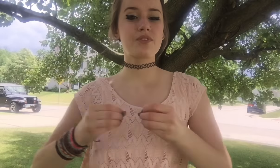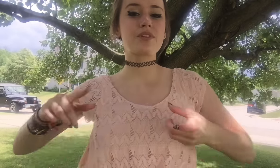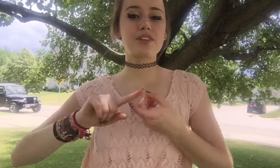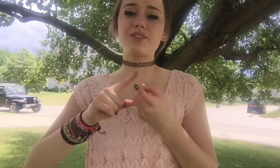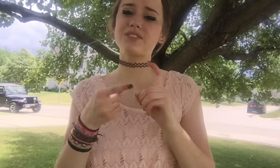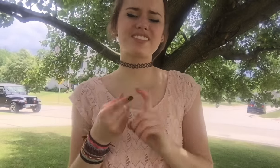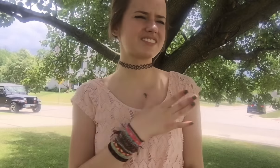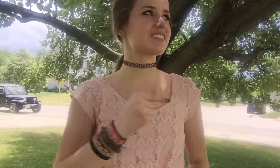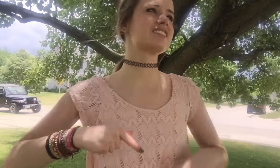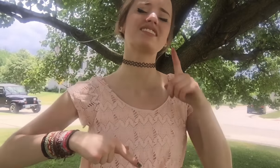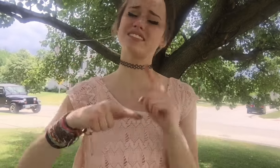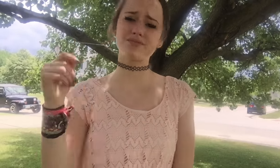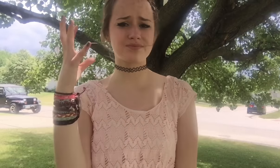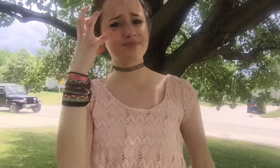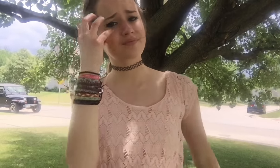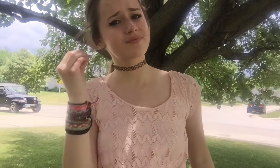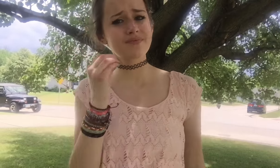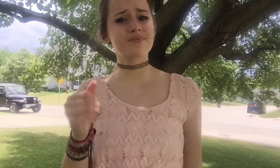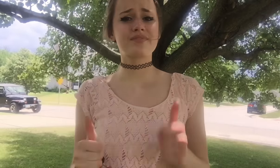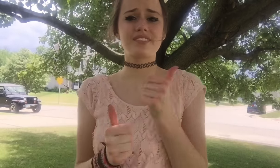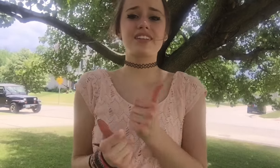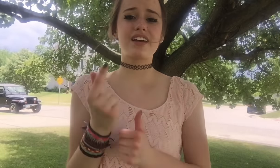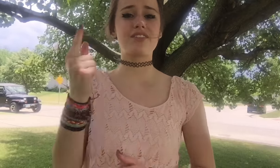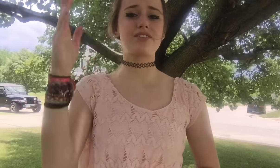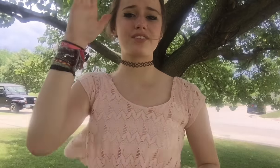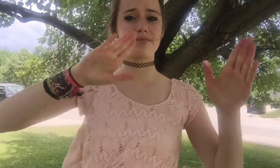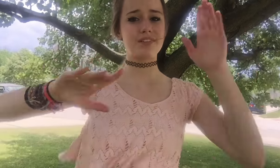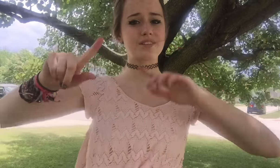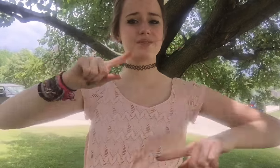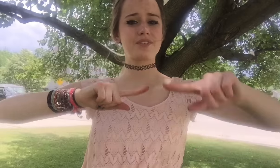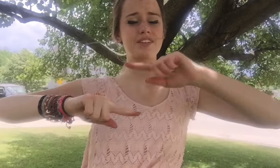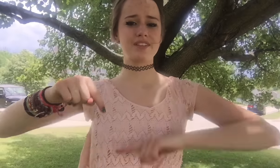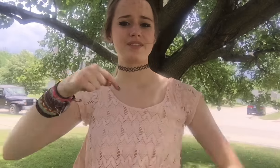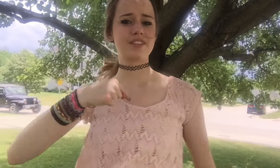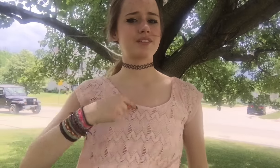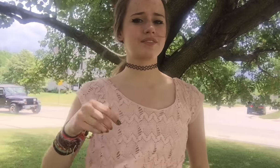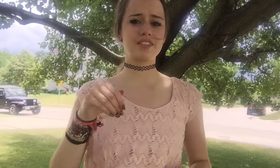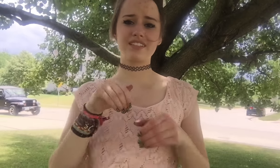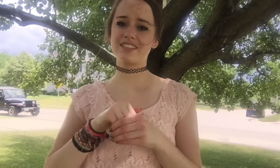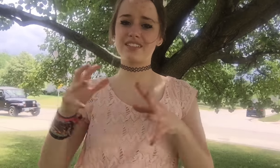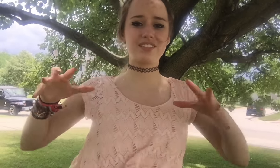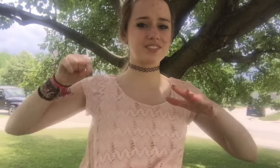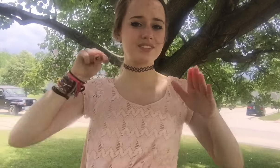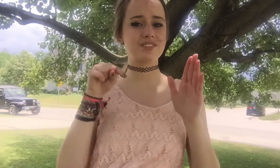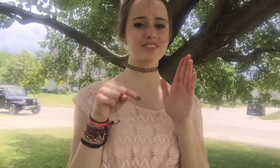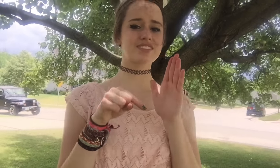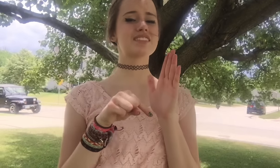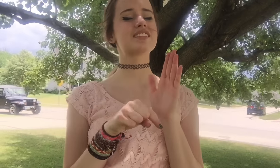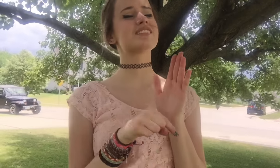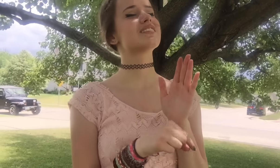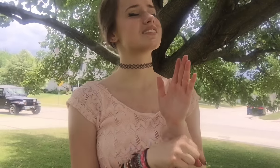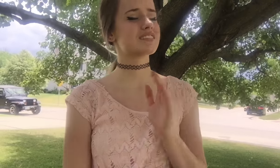losing friends and i'm chasing sleep everybody's worried 'bout me in too deep